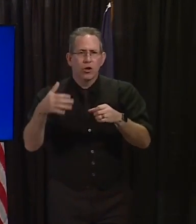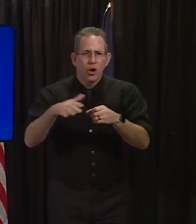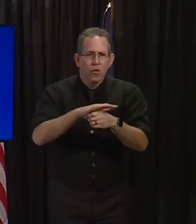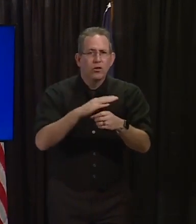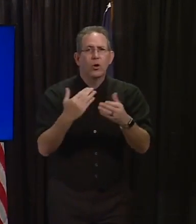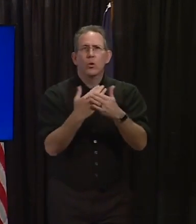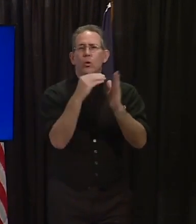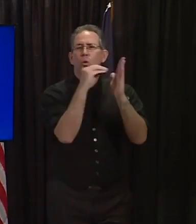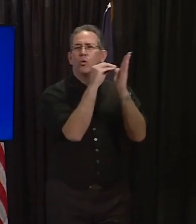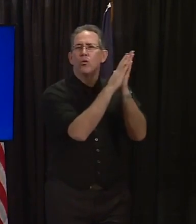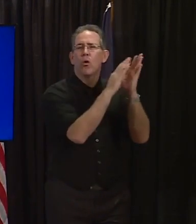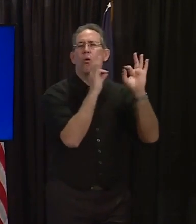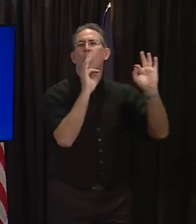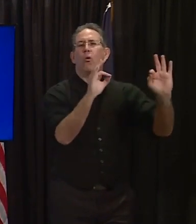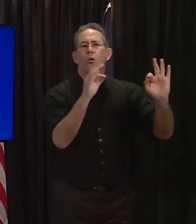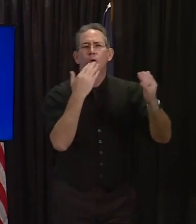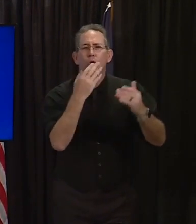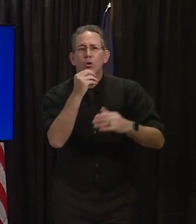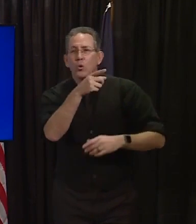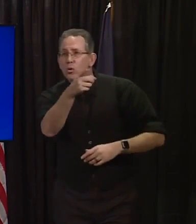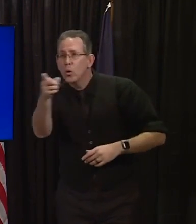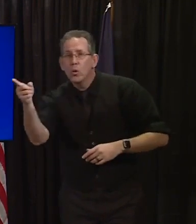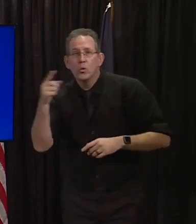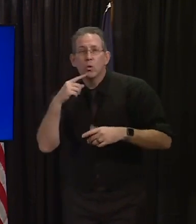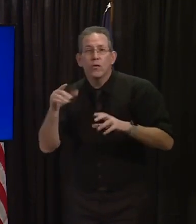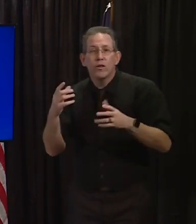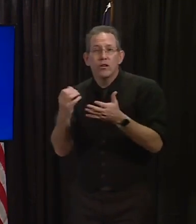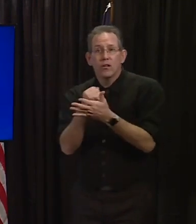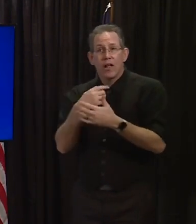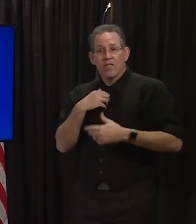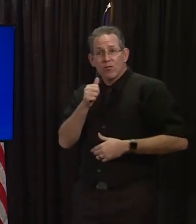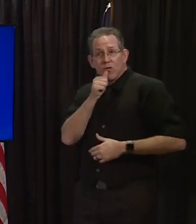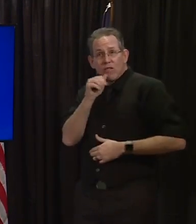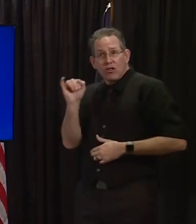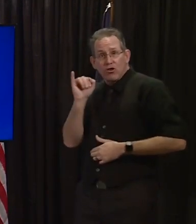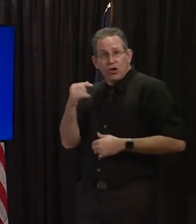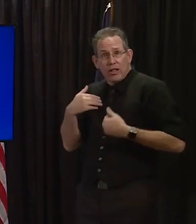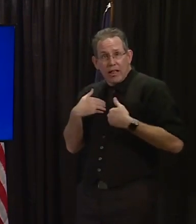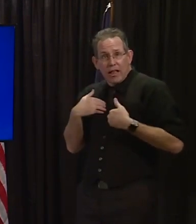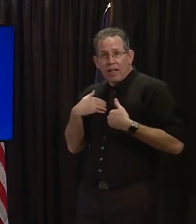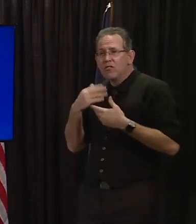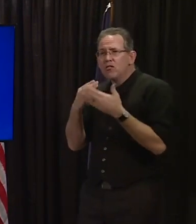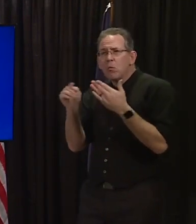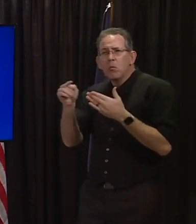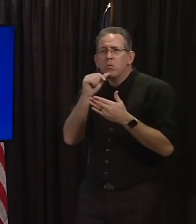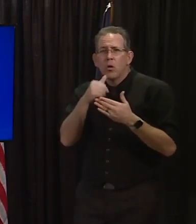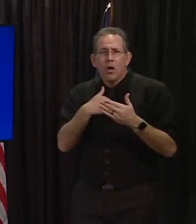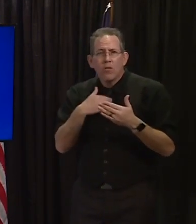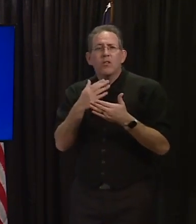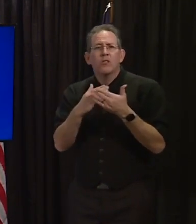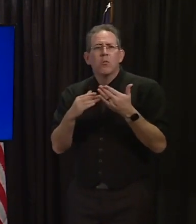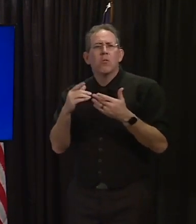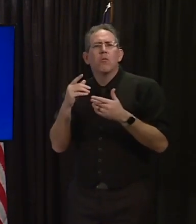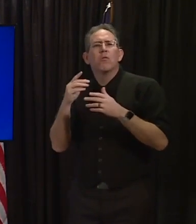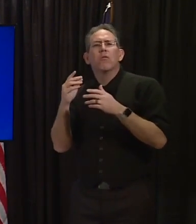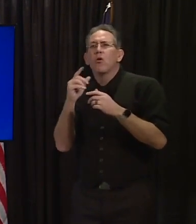who have commercial insurance beyond those which we have jurisdiction over an estimated over another 200,000 or silver monitors, you know, bringing